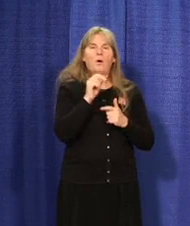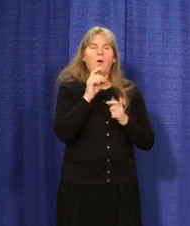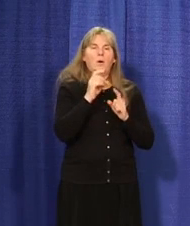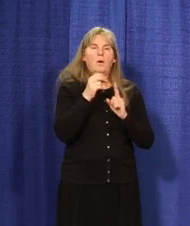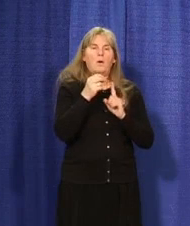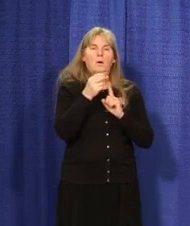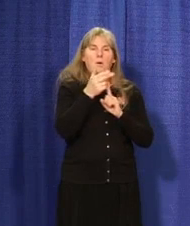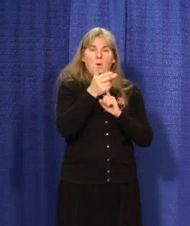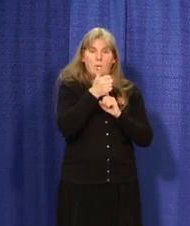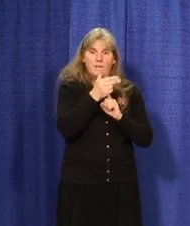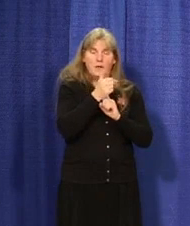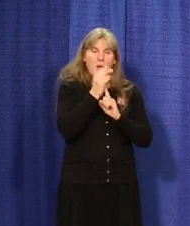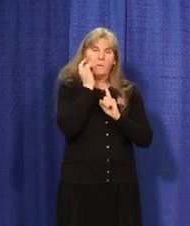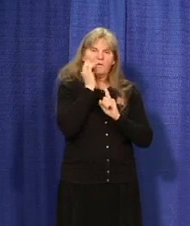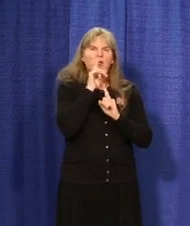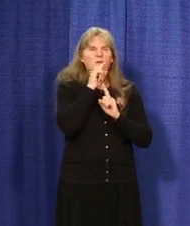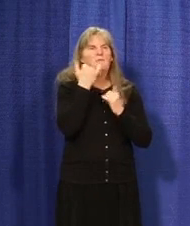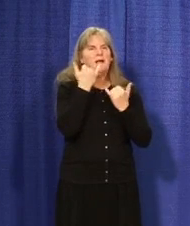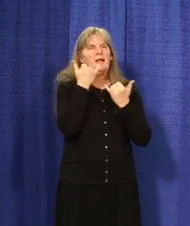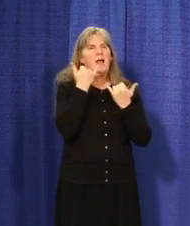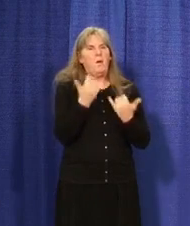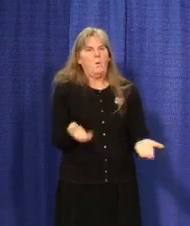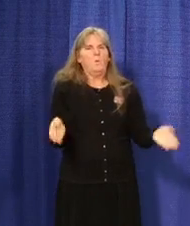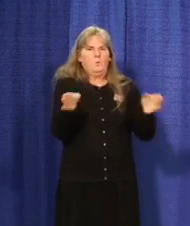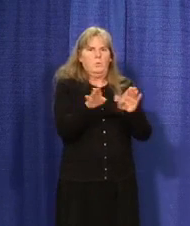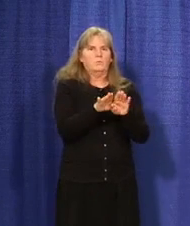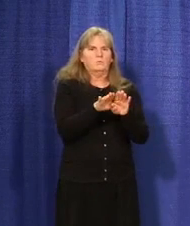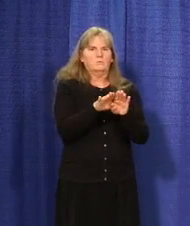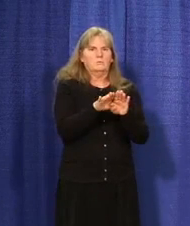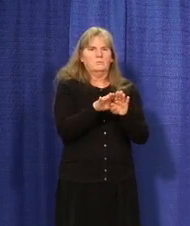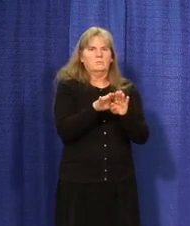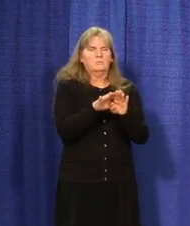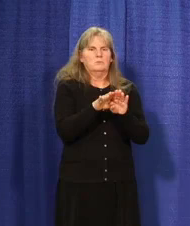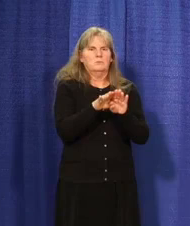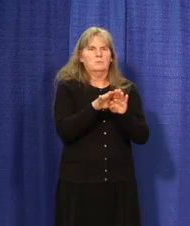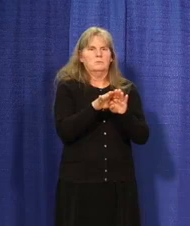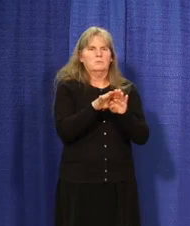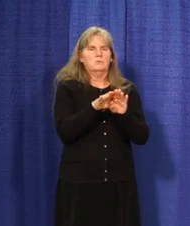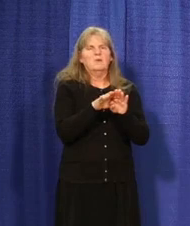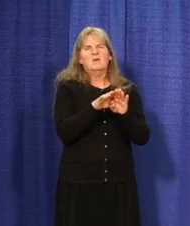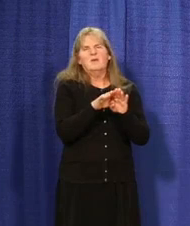Motel is actually closed at the moment, and really for logistical reasons at the